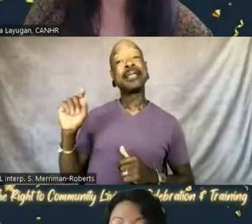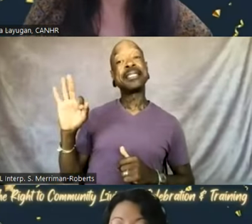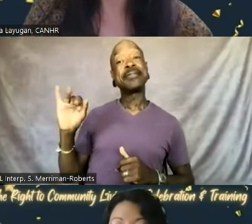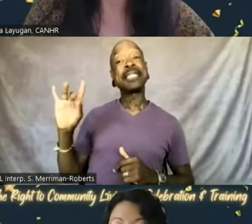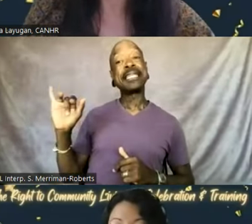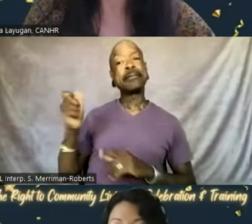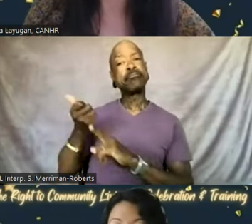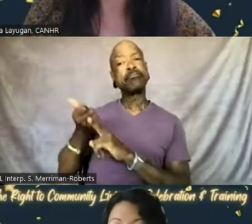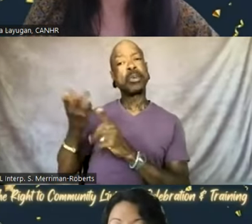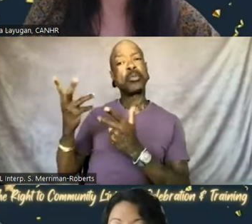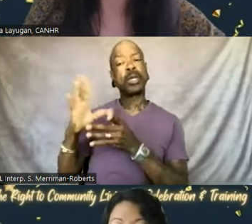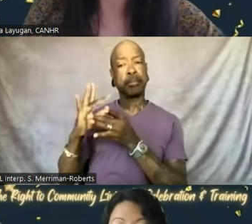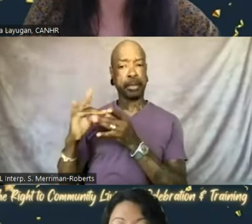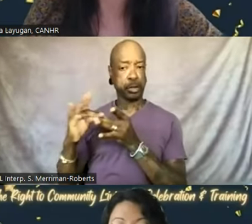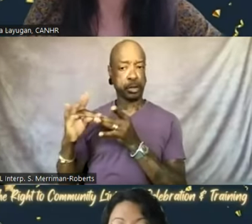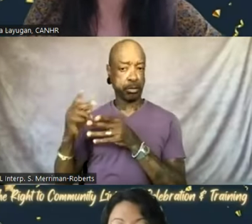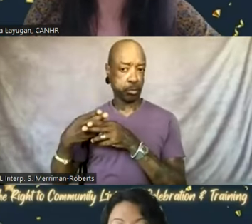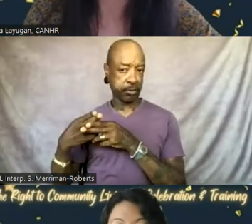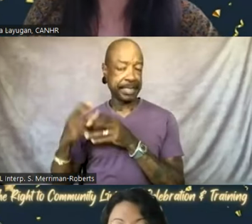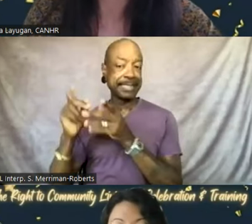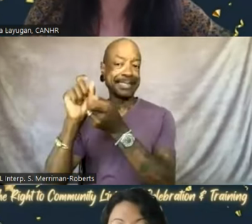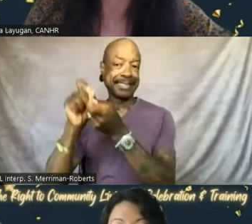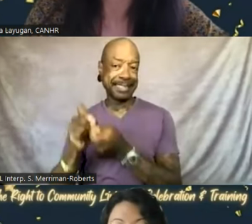All right. Can everyone see this okay? Yes. Great. Okay